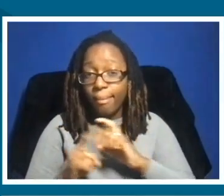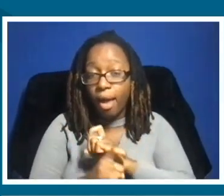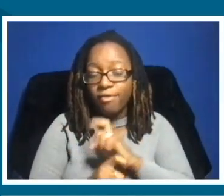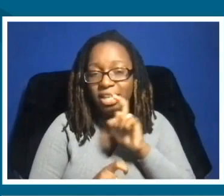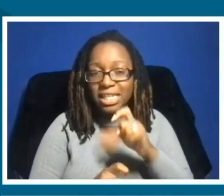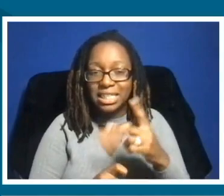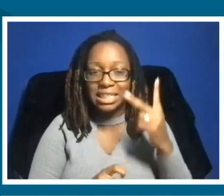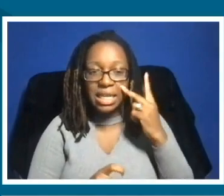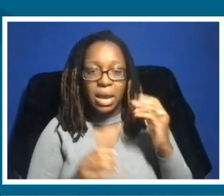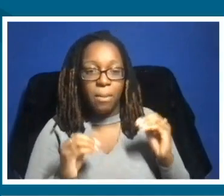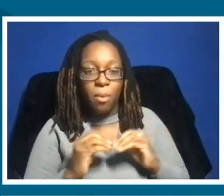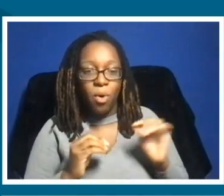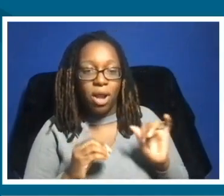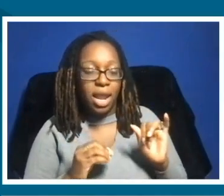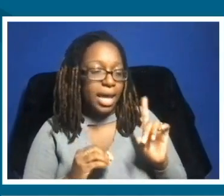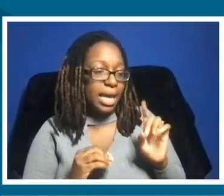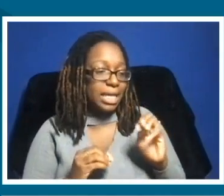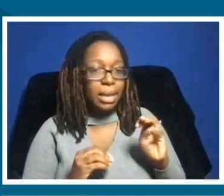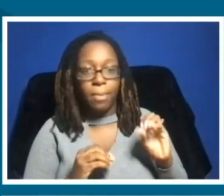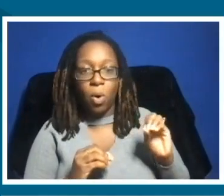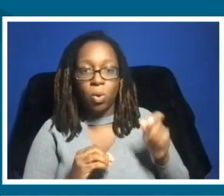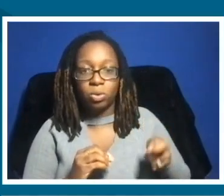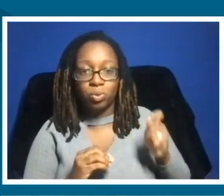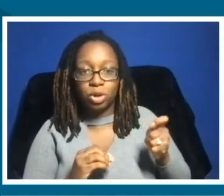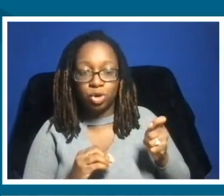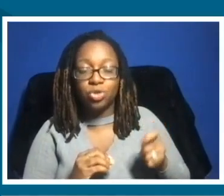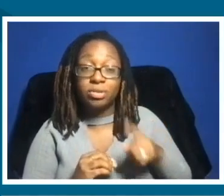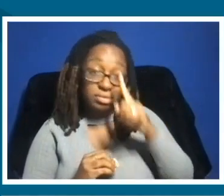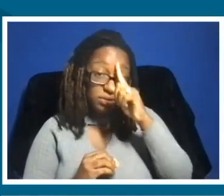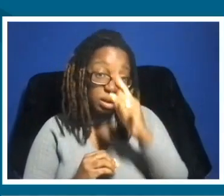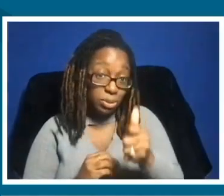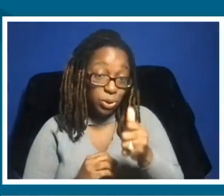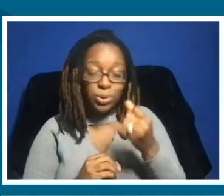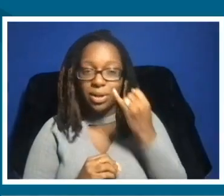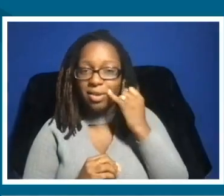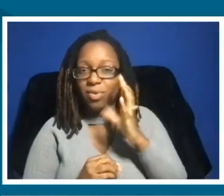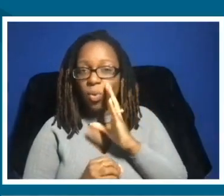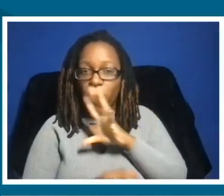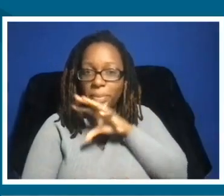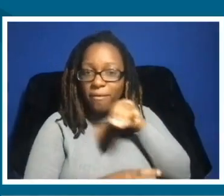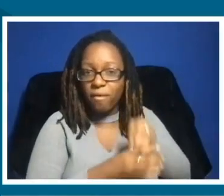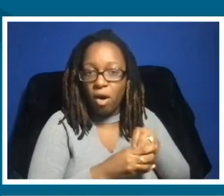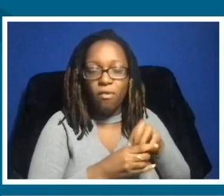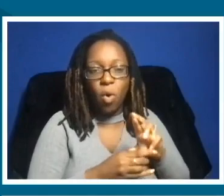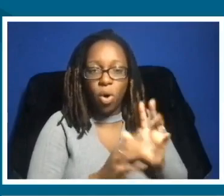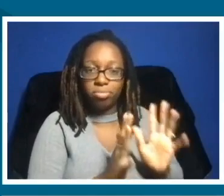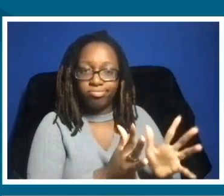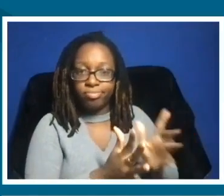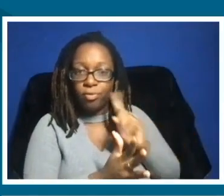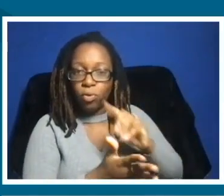it's really up to you whether you take on a part of the process or you leave it